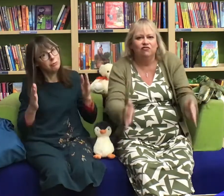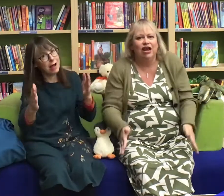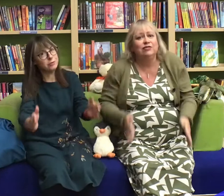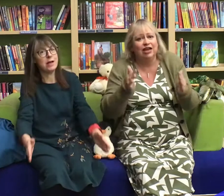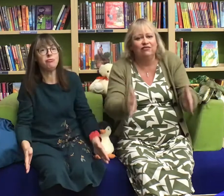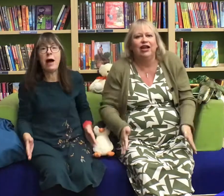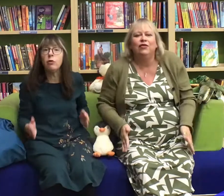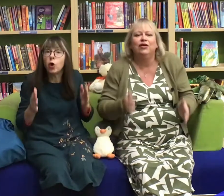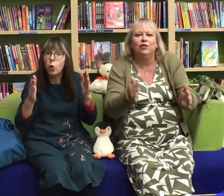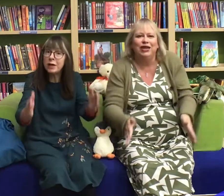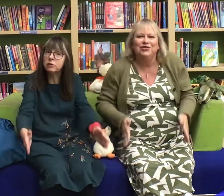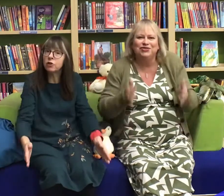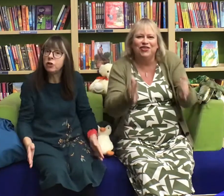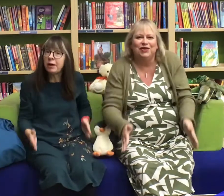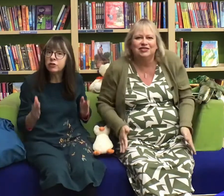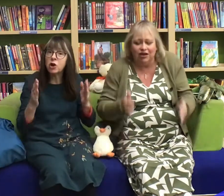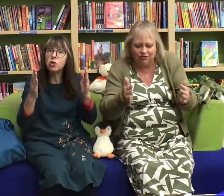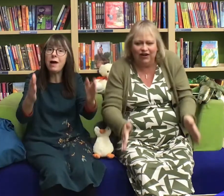on the bus go round and round all day long!